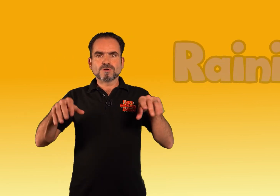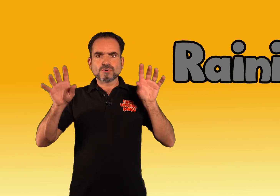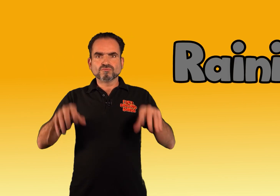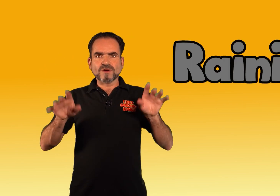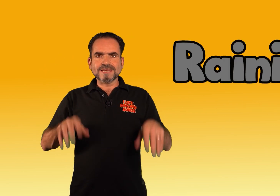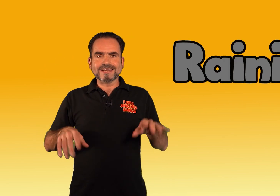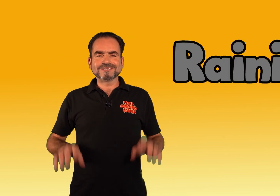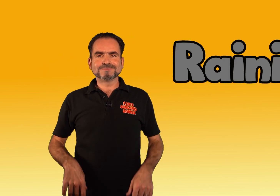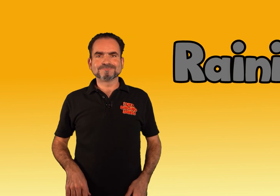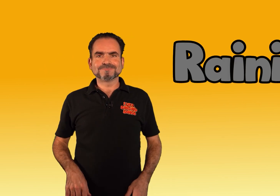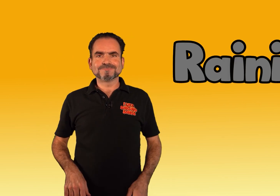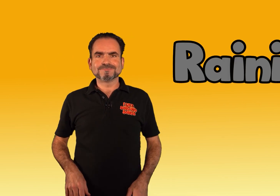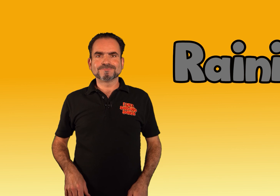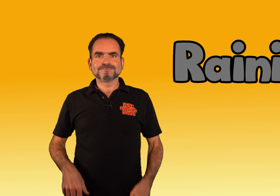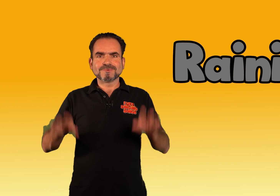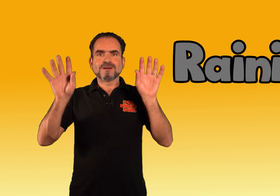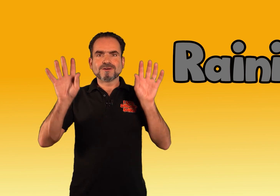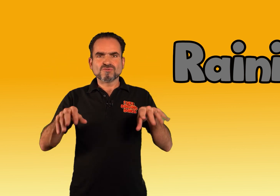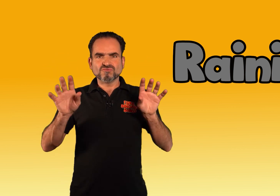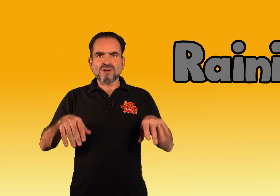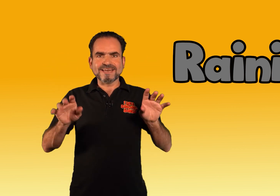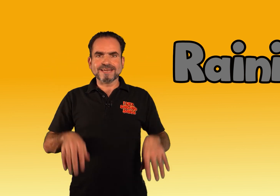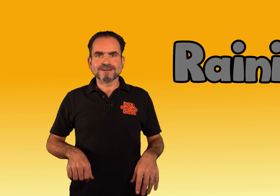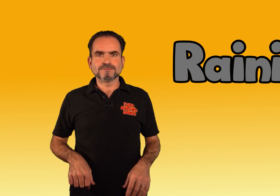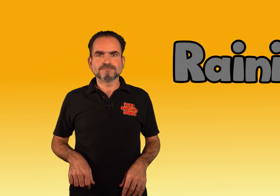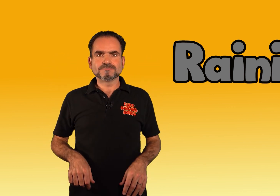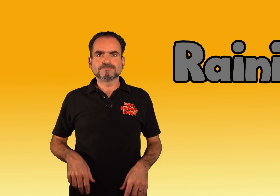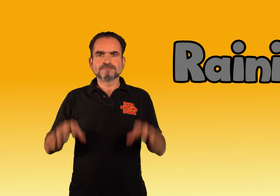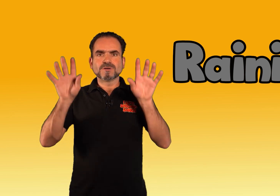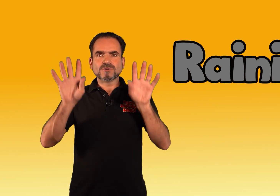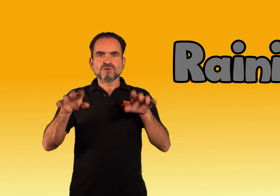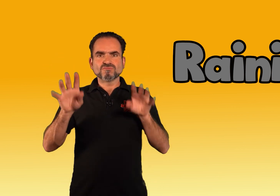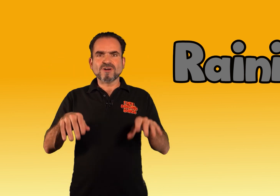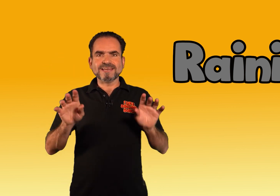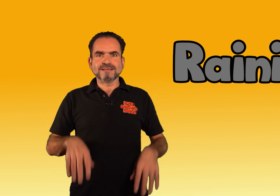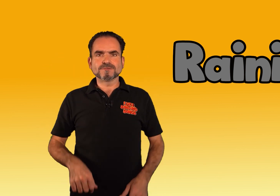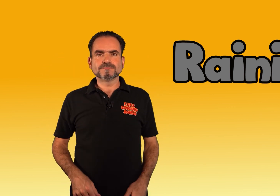Raining